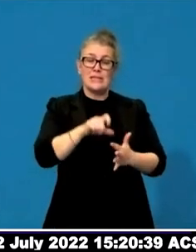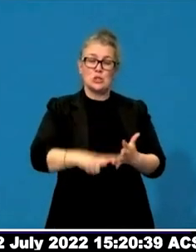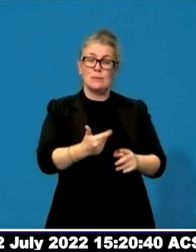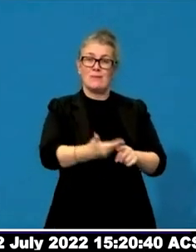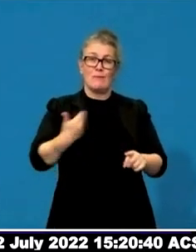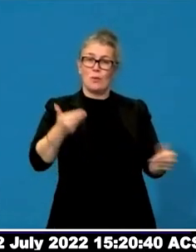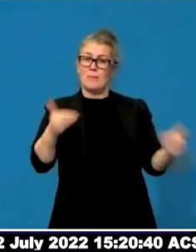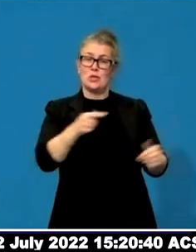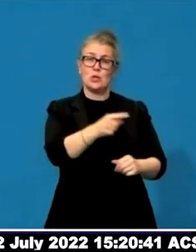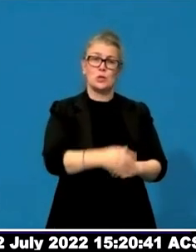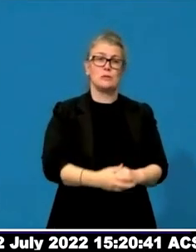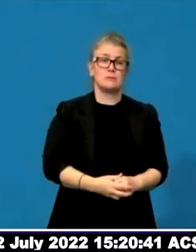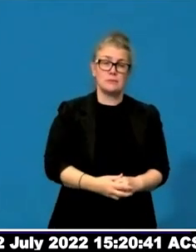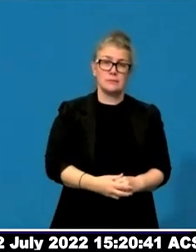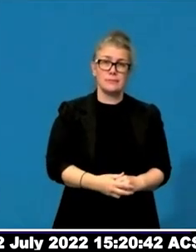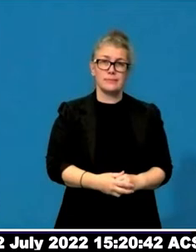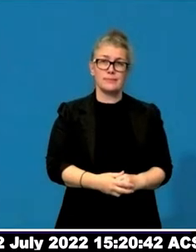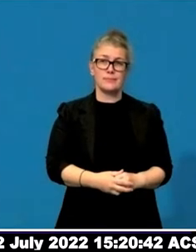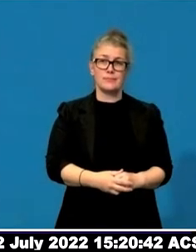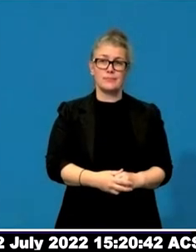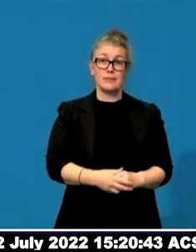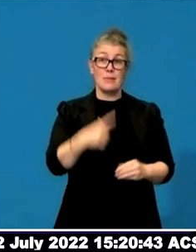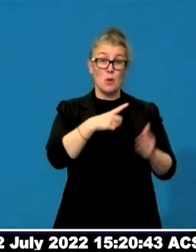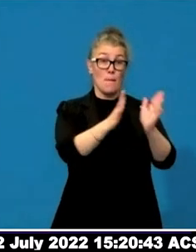if you've done it at all. Because the manual itself does not recognise